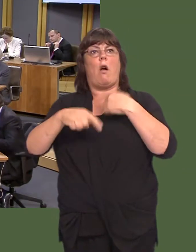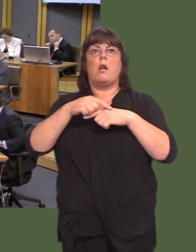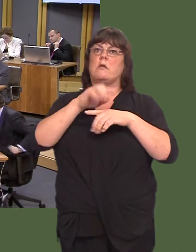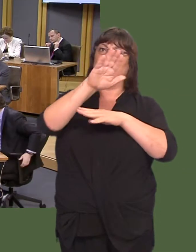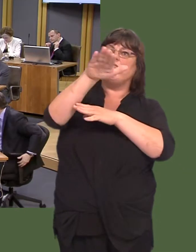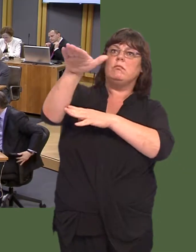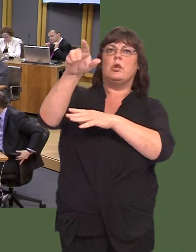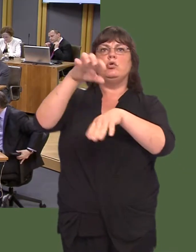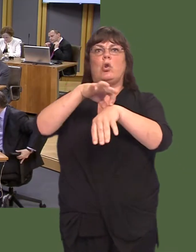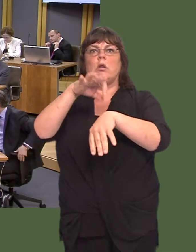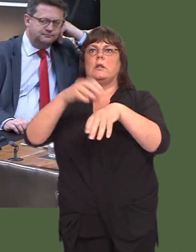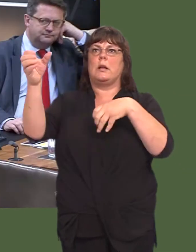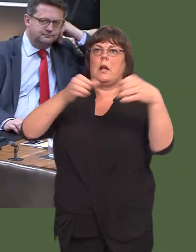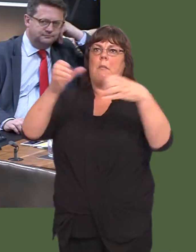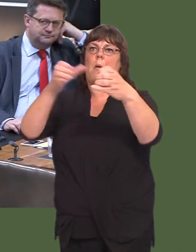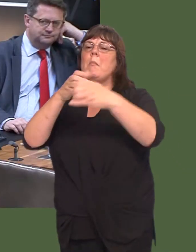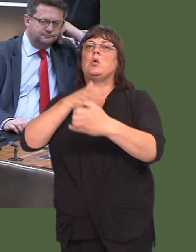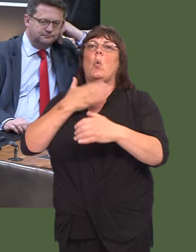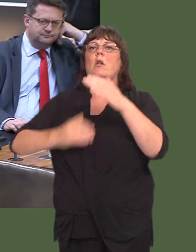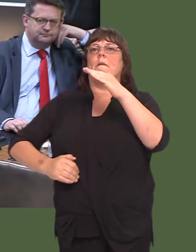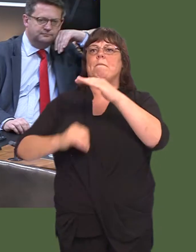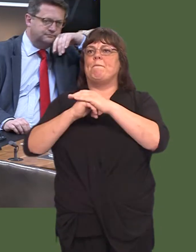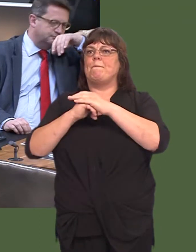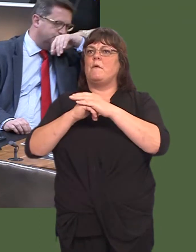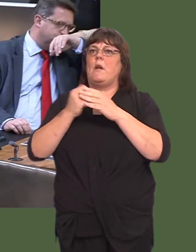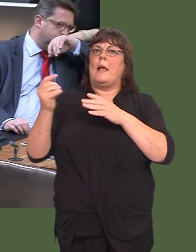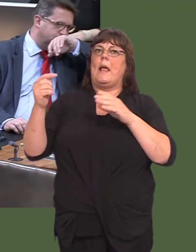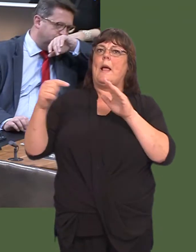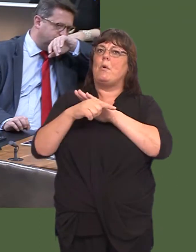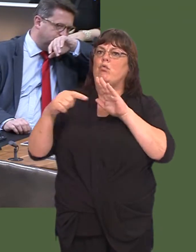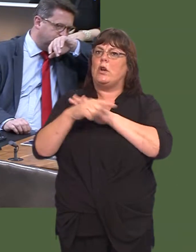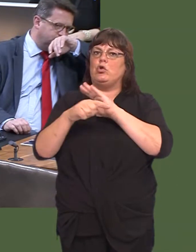My great fear is that we end up with a cap on immigration every year, that there is a